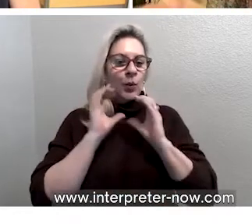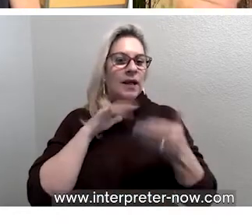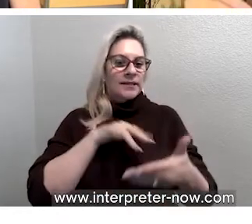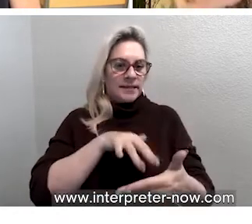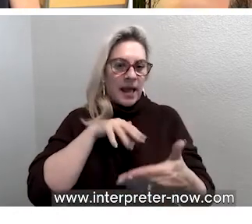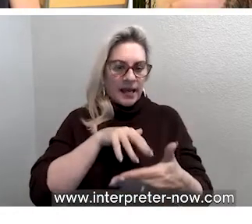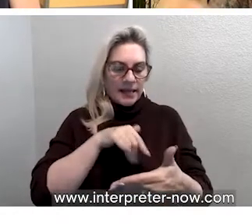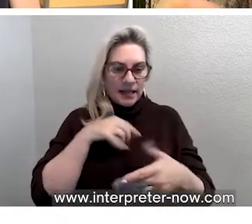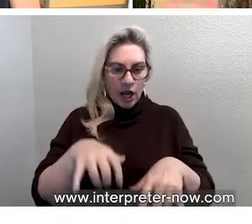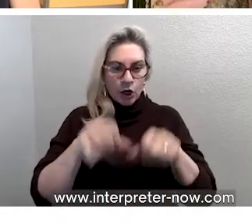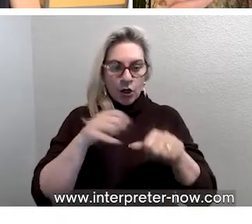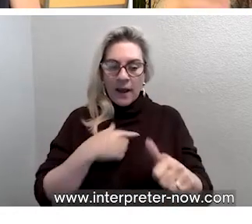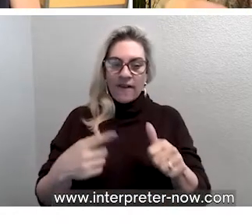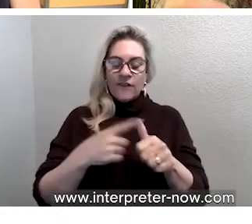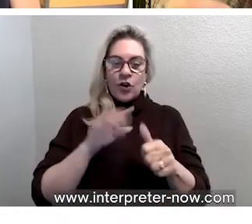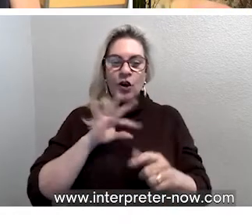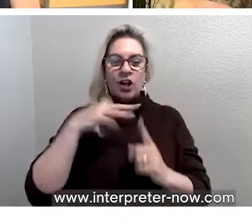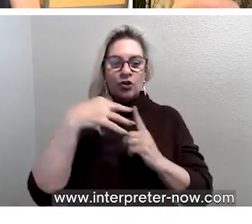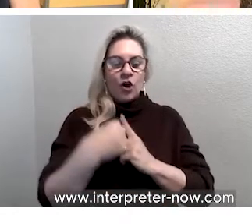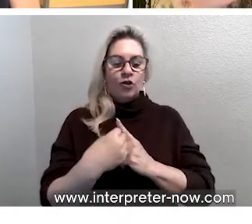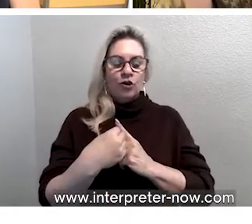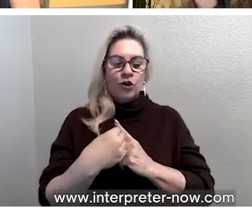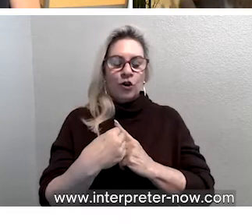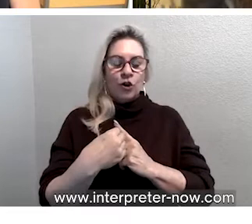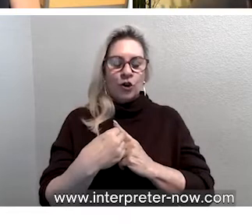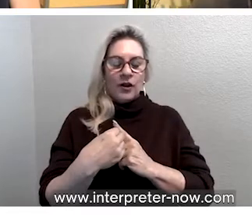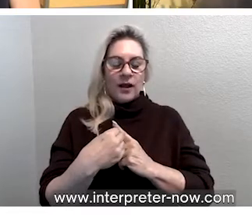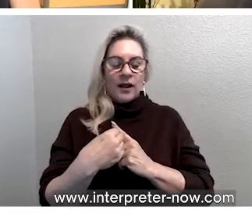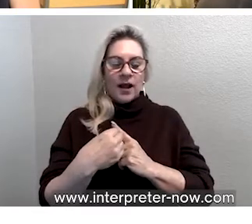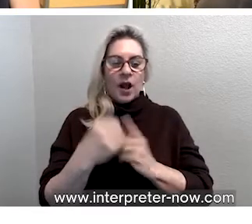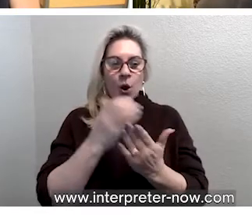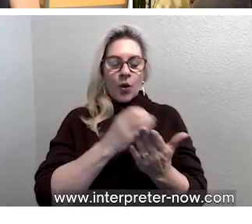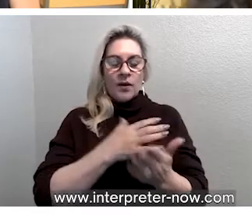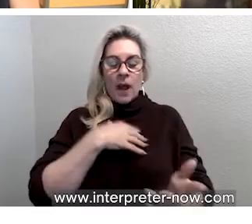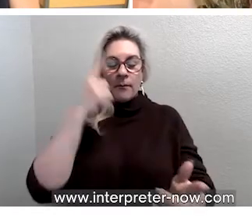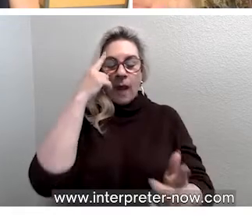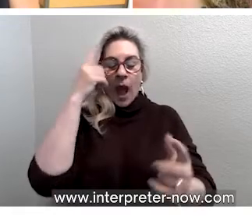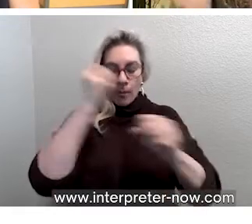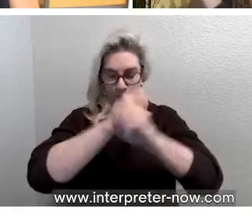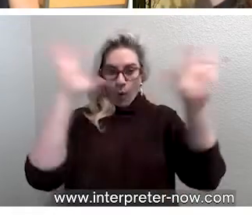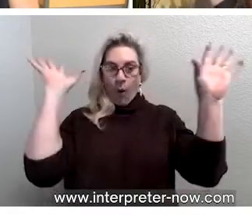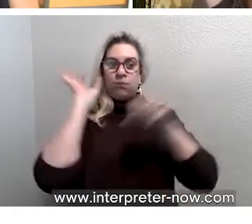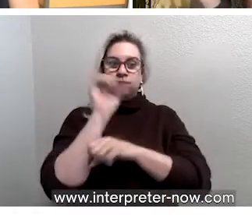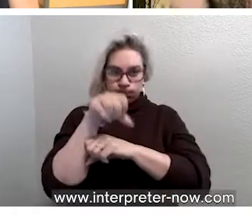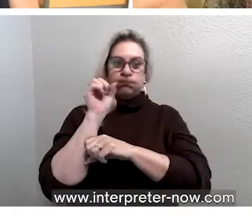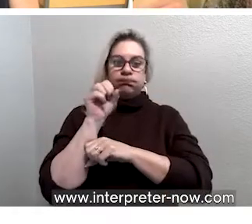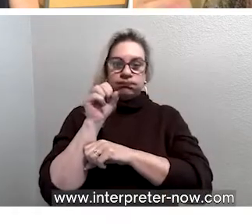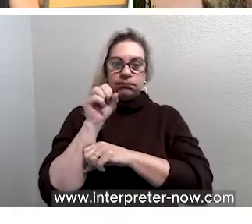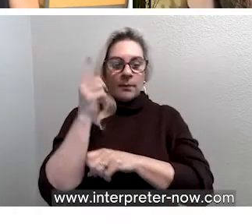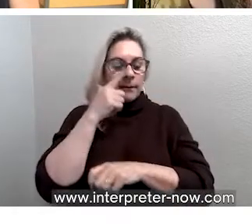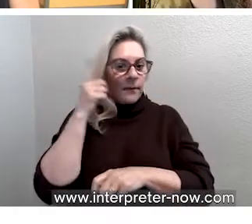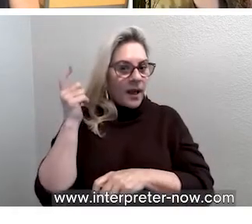I took my first intercultural communications course, and my mind was just blown because